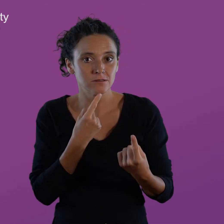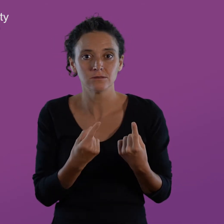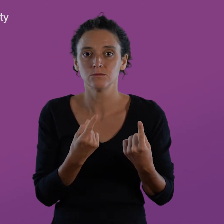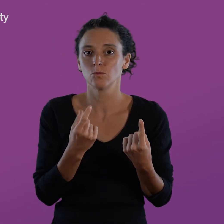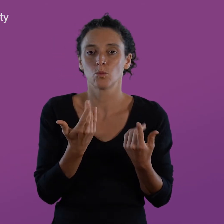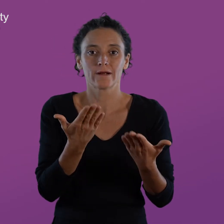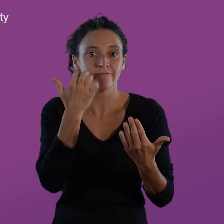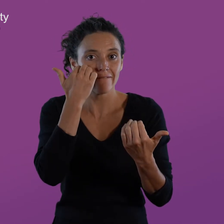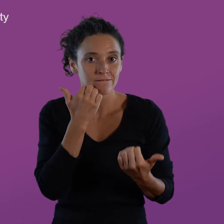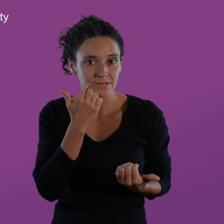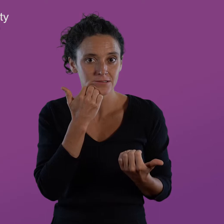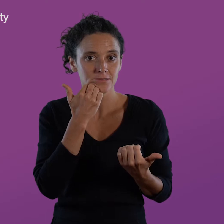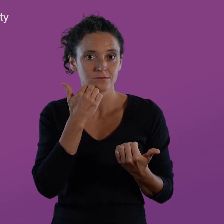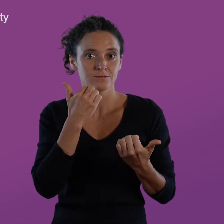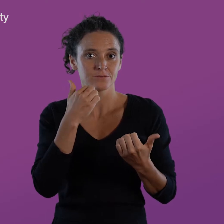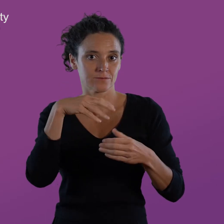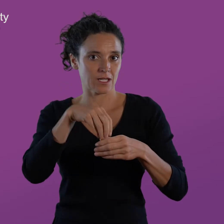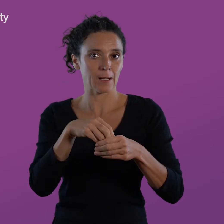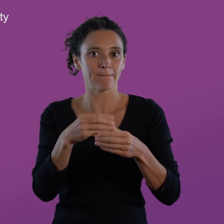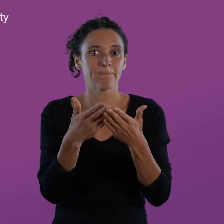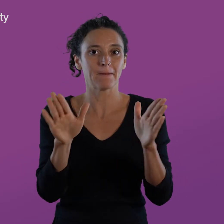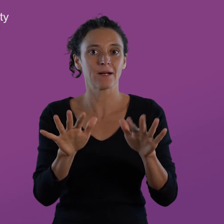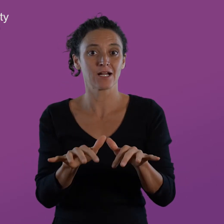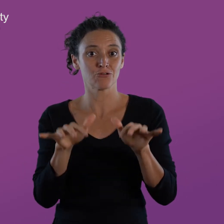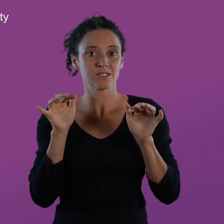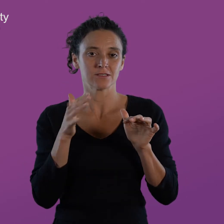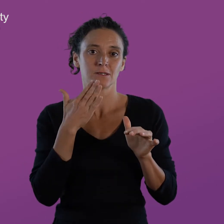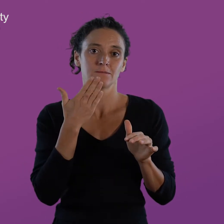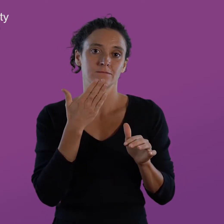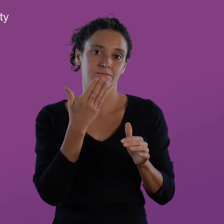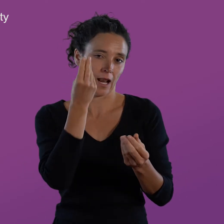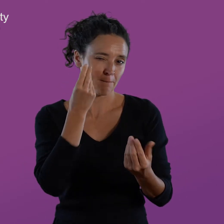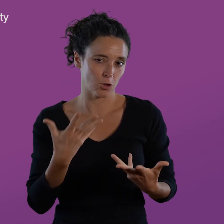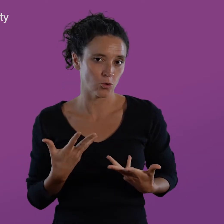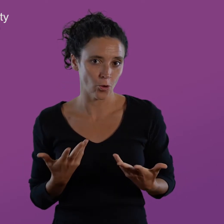or if you have given evidence in a public hearing, please tell us.